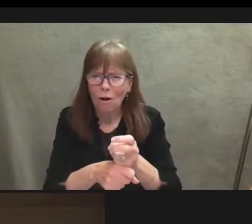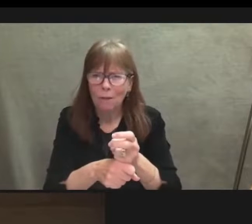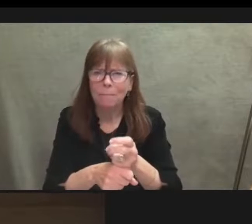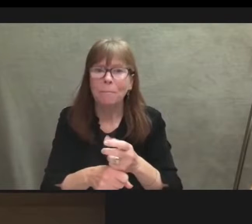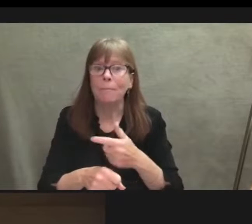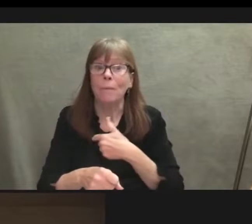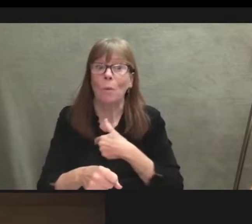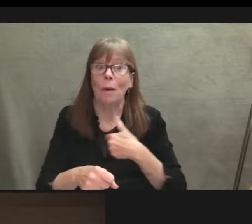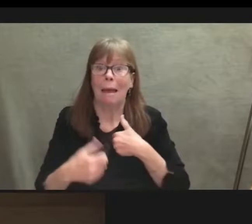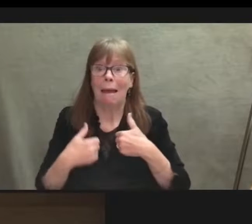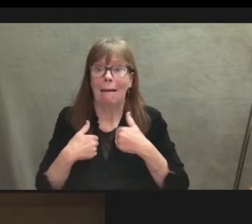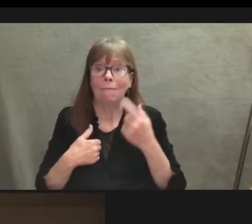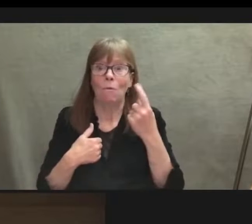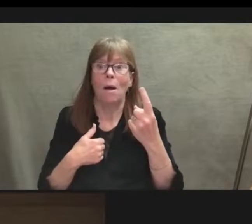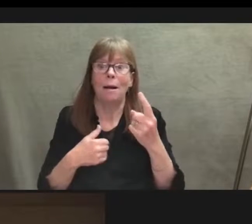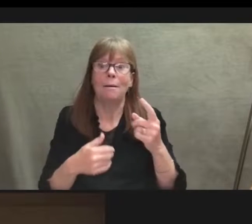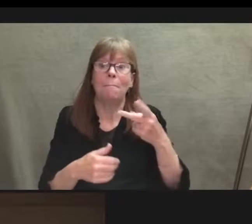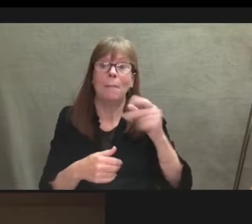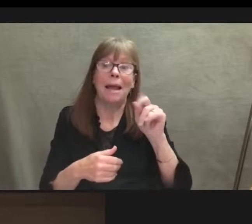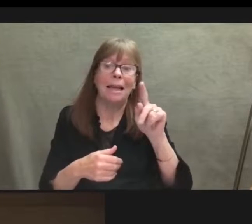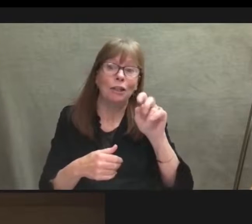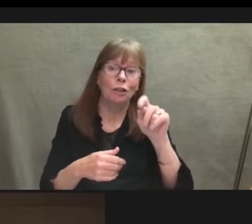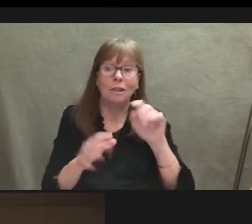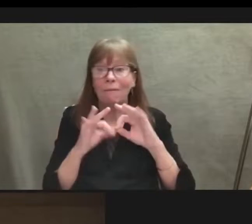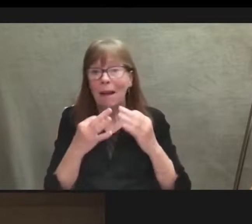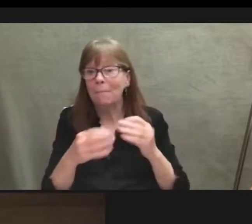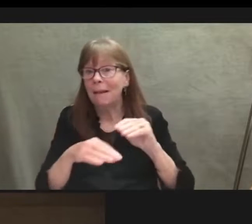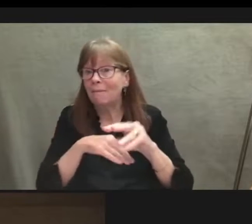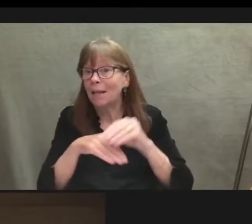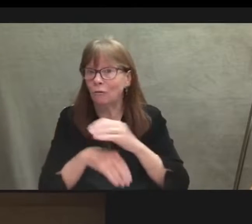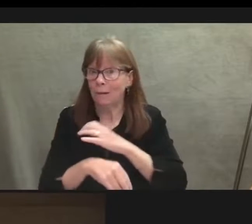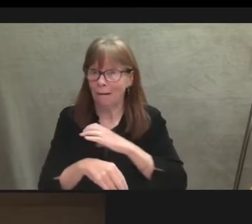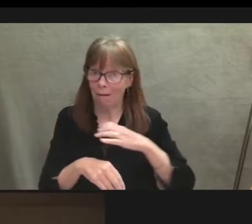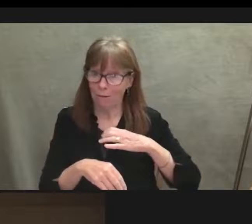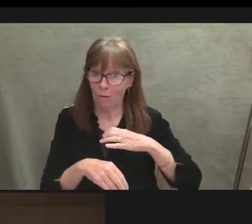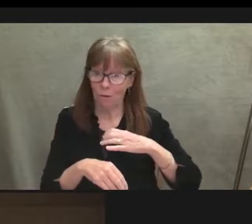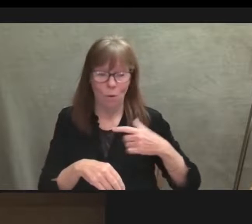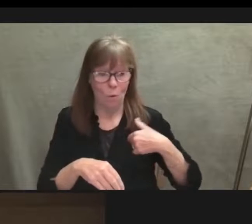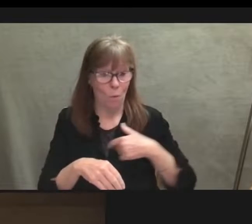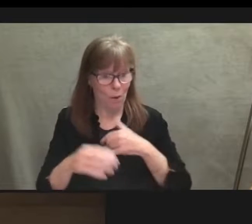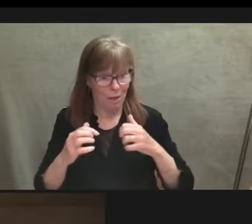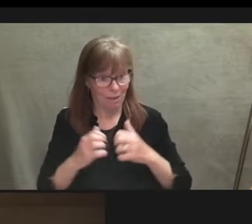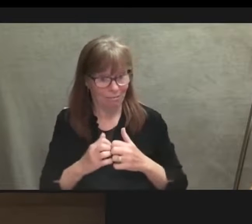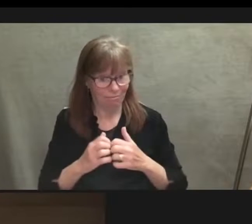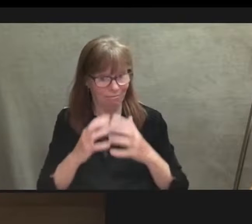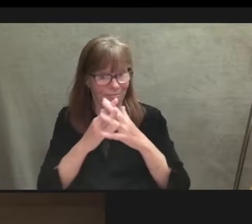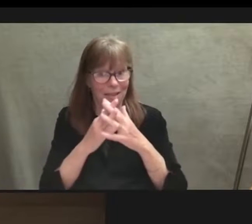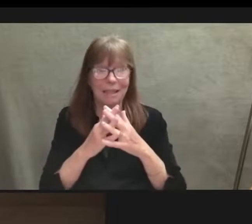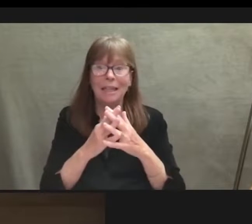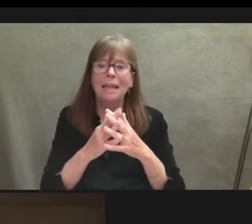Patient Family Advisory Council, and when we put it together—this is like pairing staff and